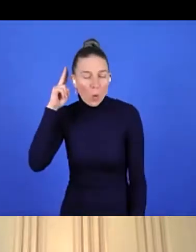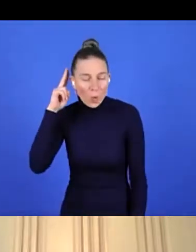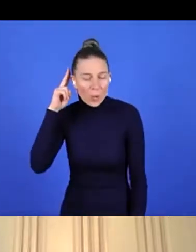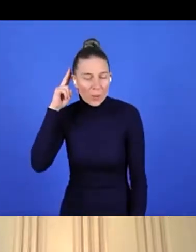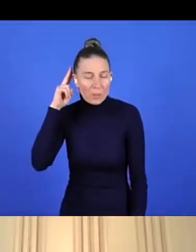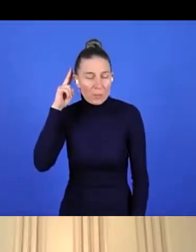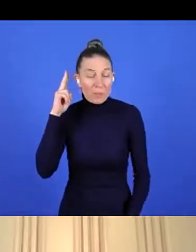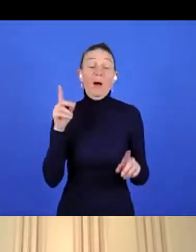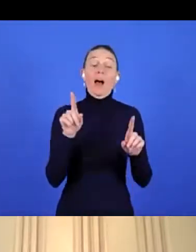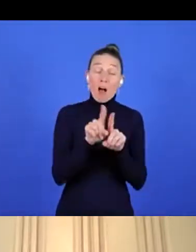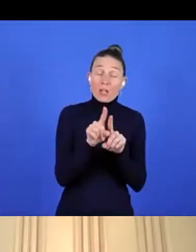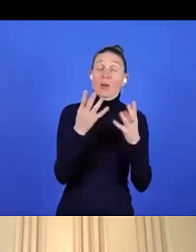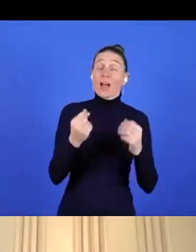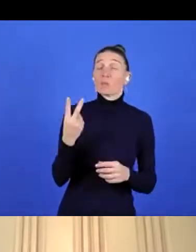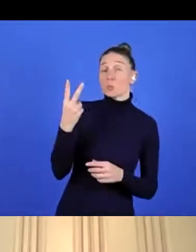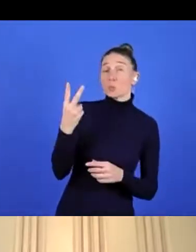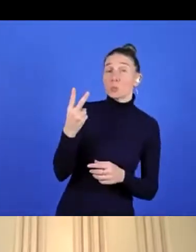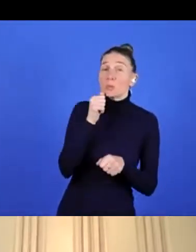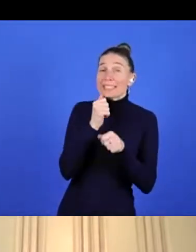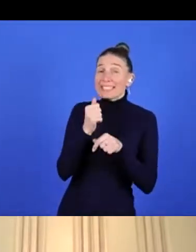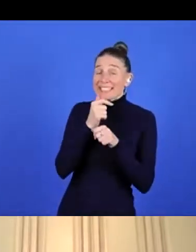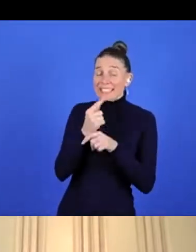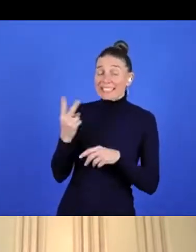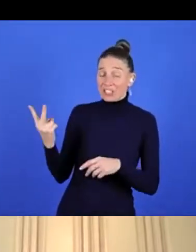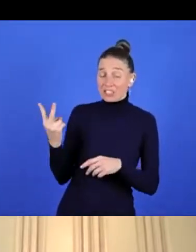So I'm still, I still have only one cochlear implant